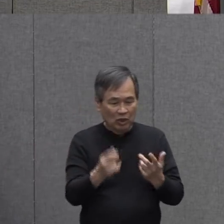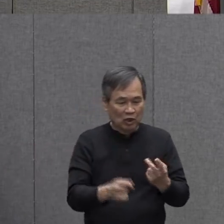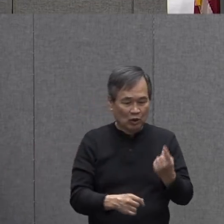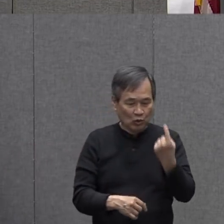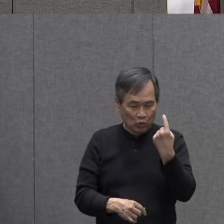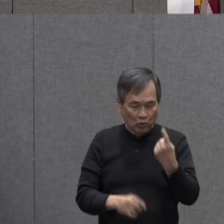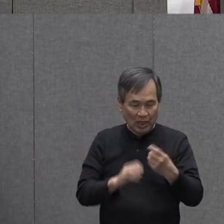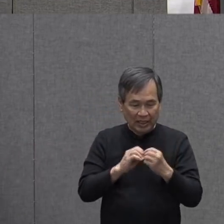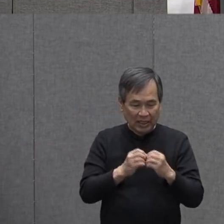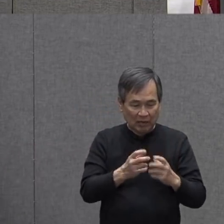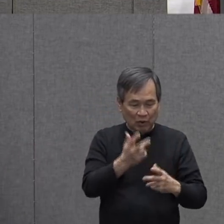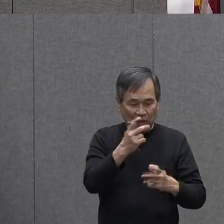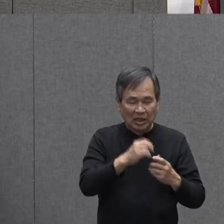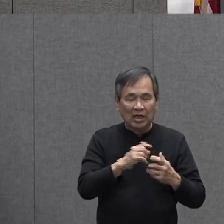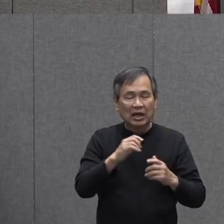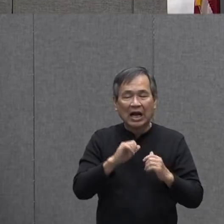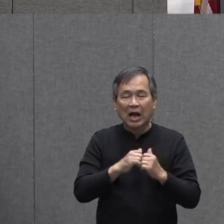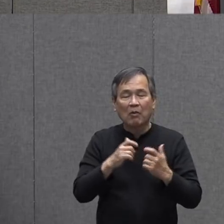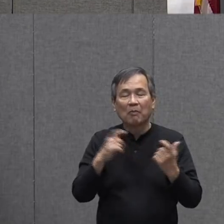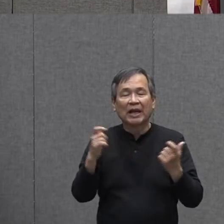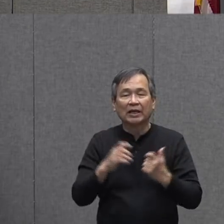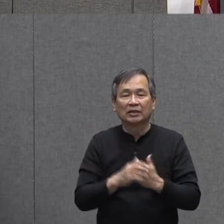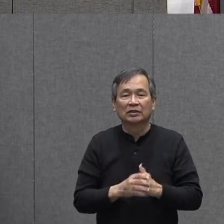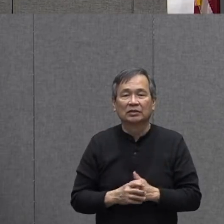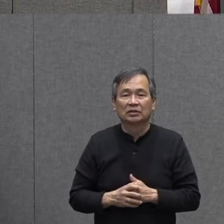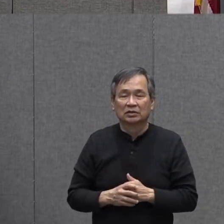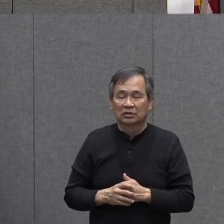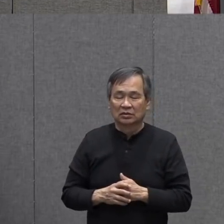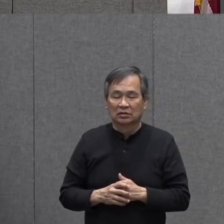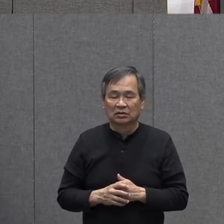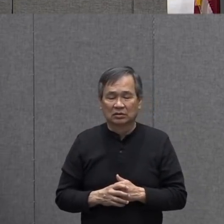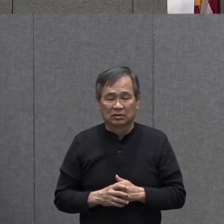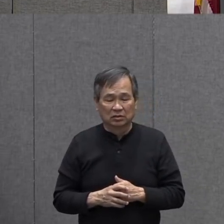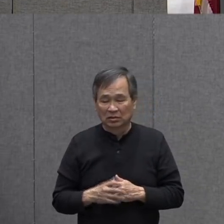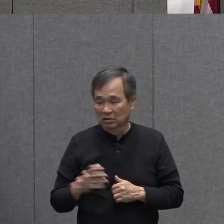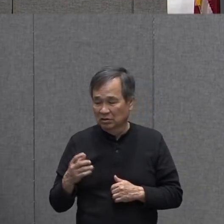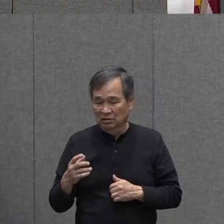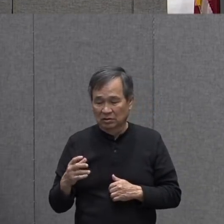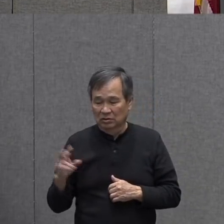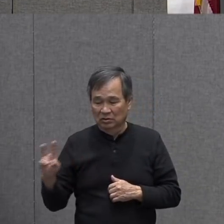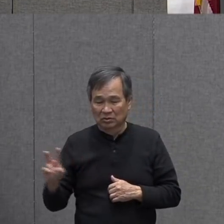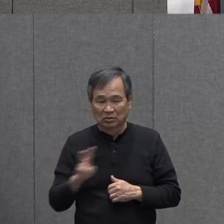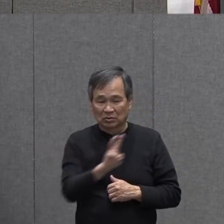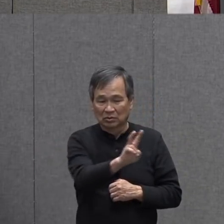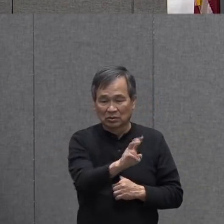How big is this number gonna be? Is it just gonna be a ones in the ones spot? Is it gonna be in the tens spot?